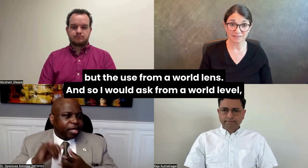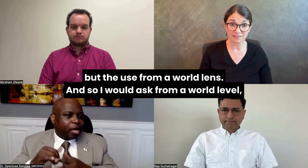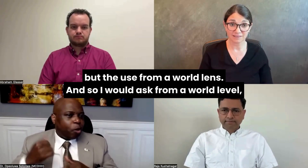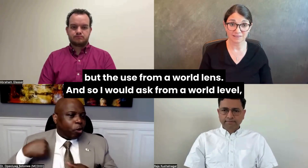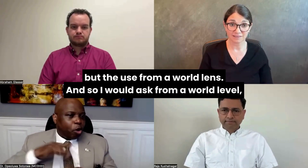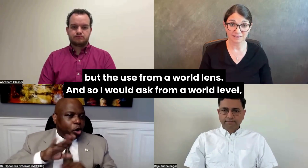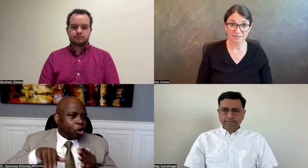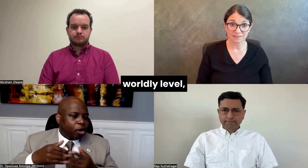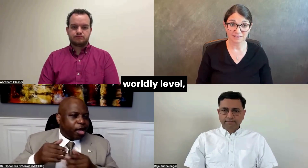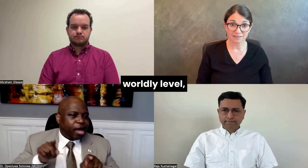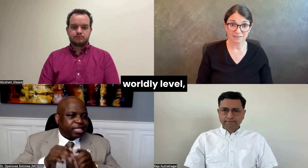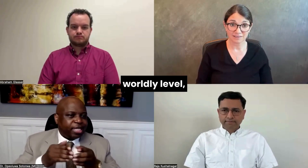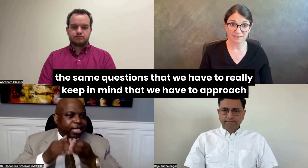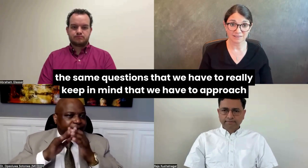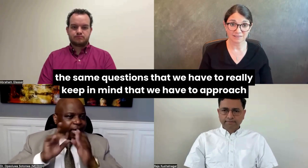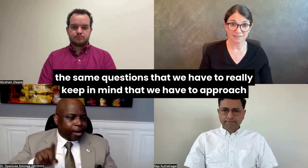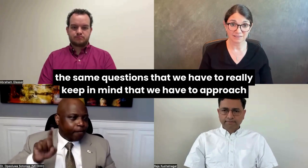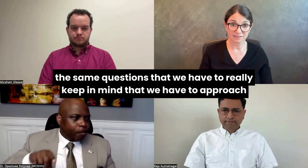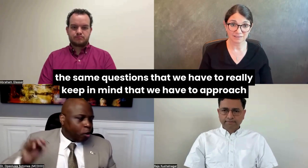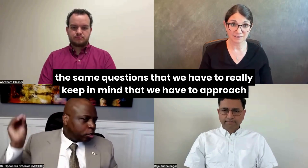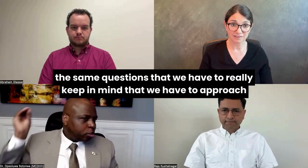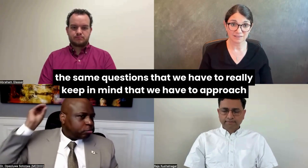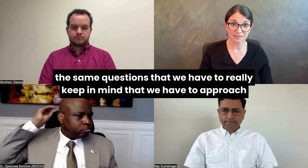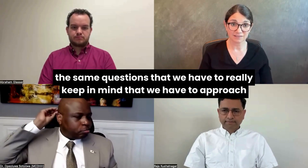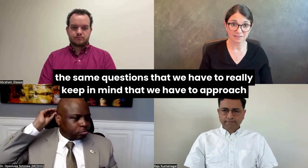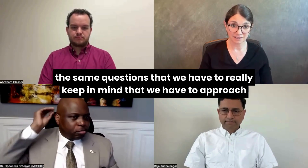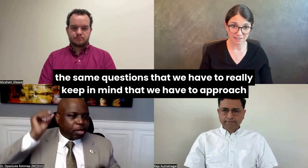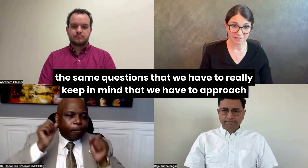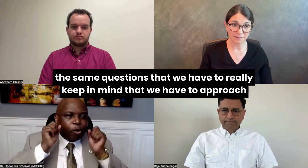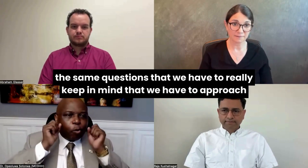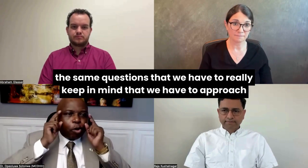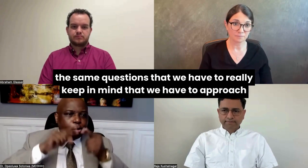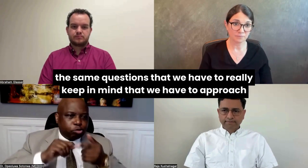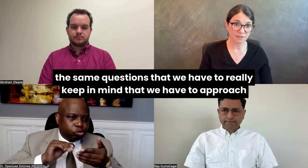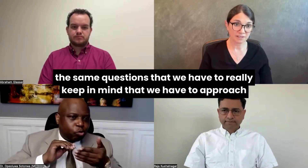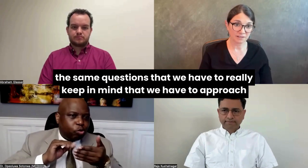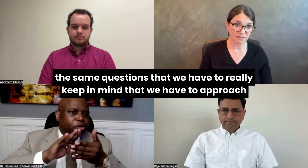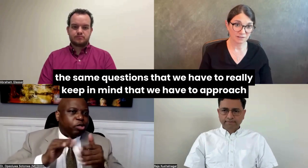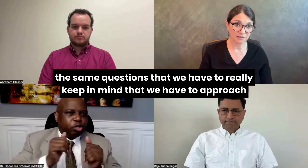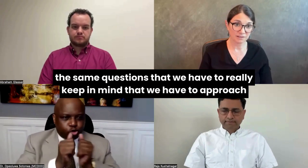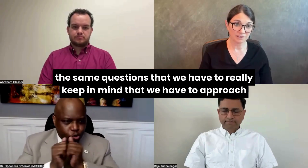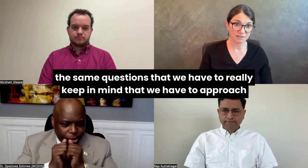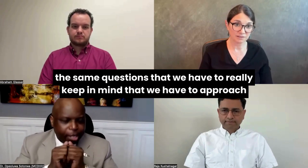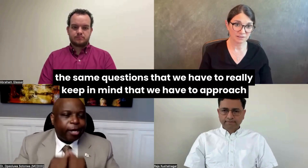the same questions that we have to really keep in mind that we have to approach innovation together.